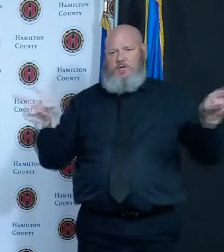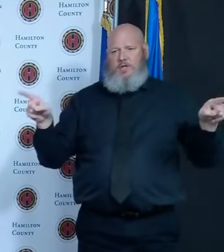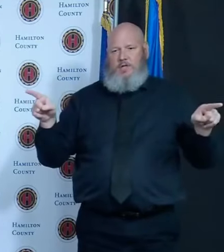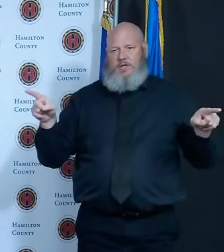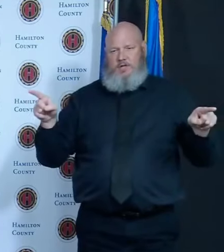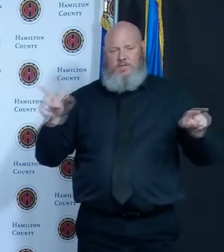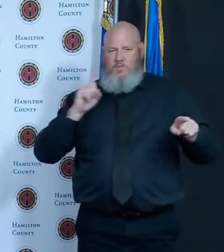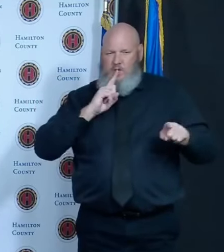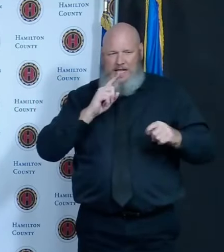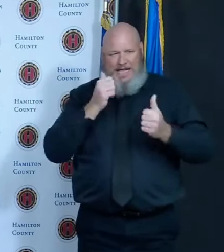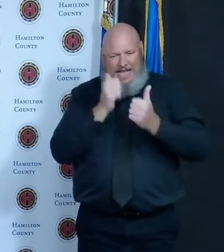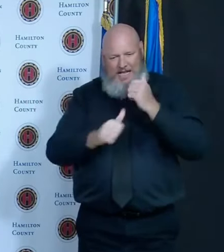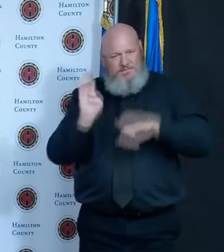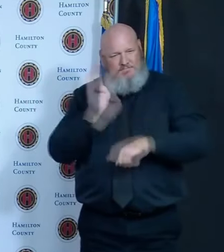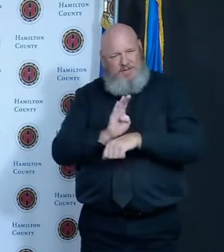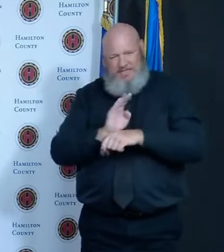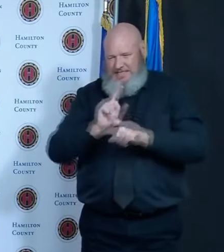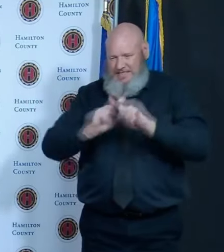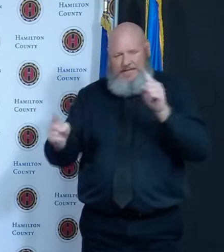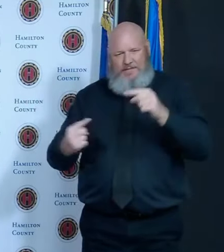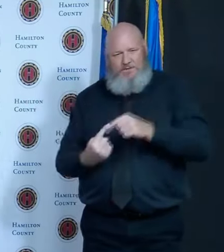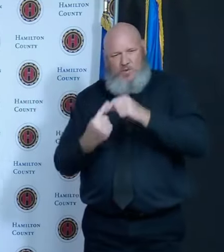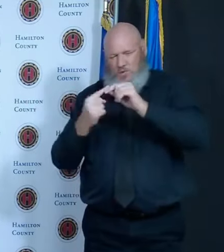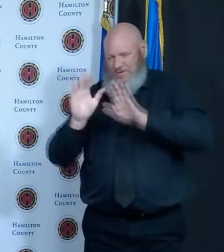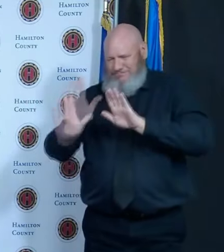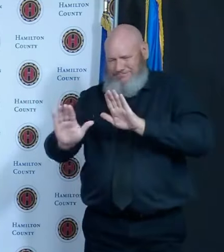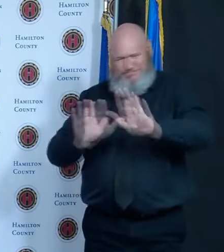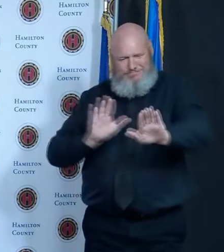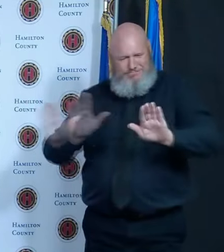to responsibly get back but for that to happen all businesses are going to